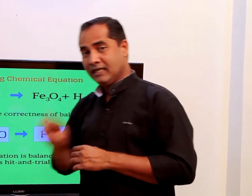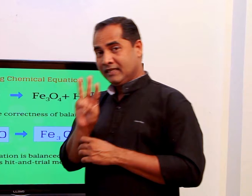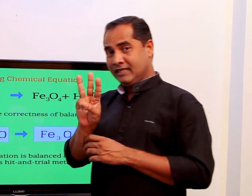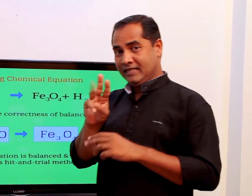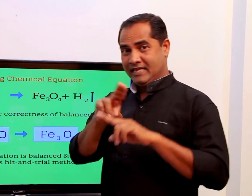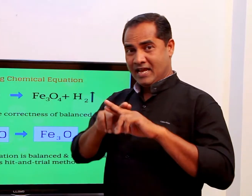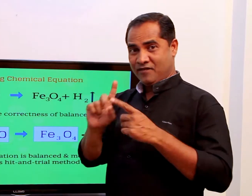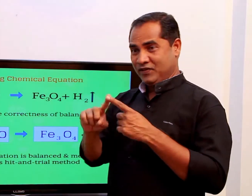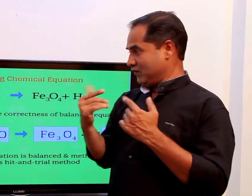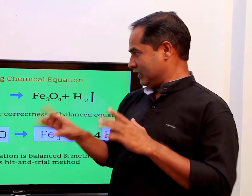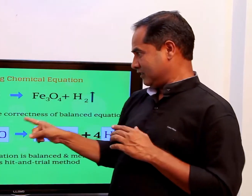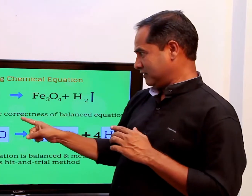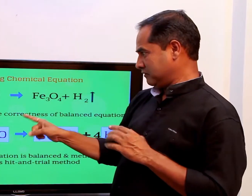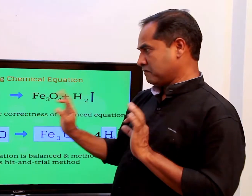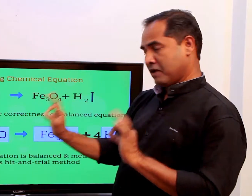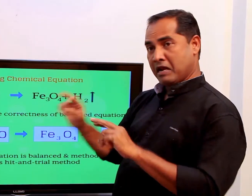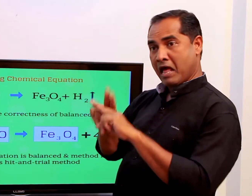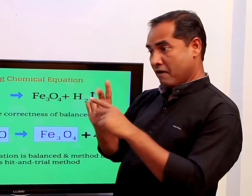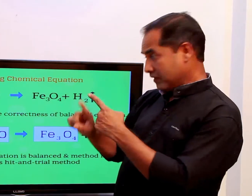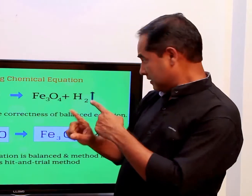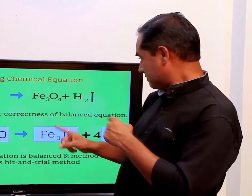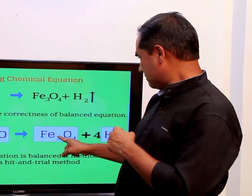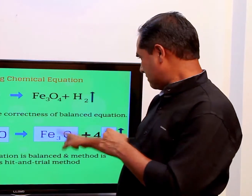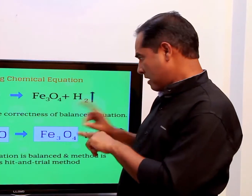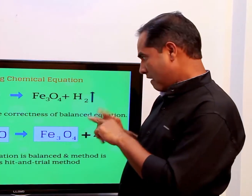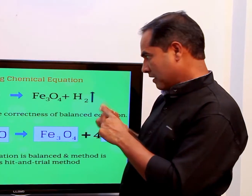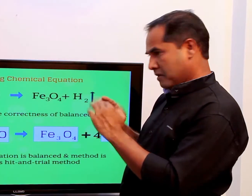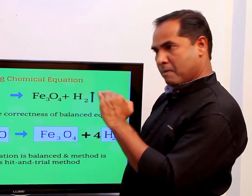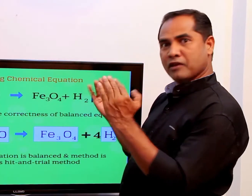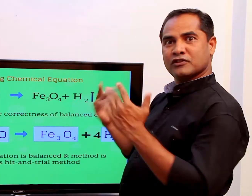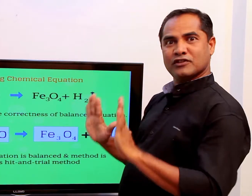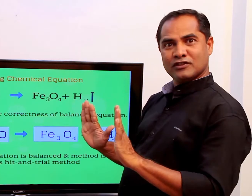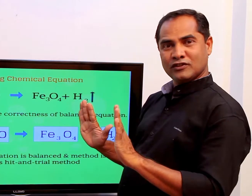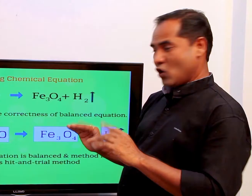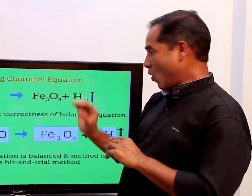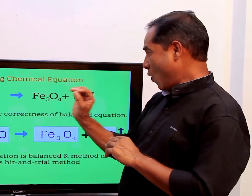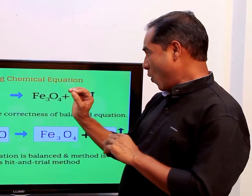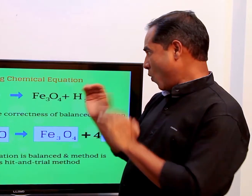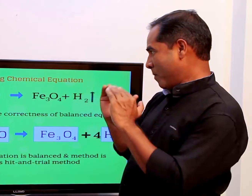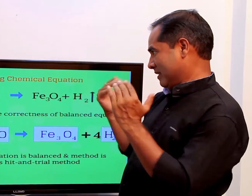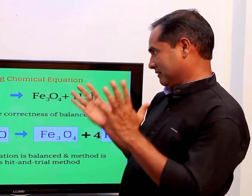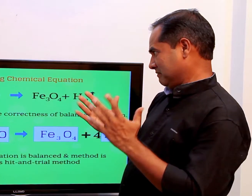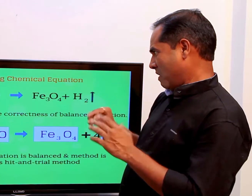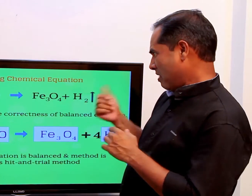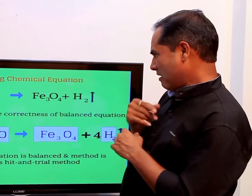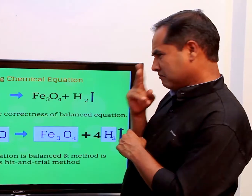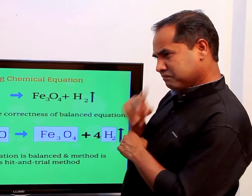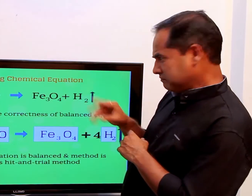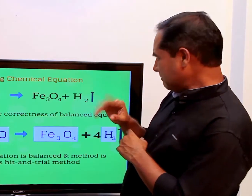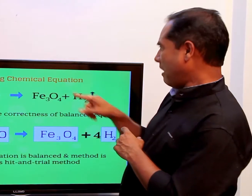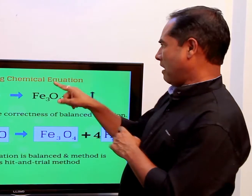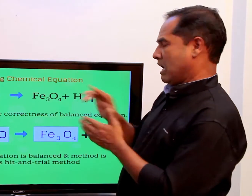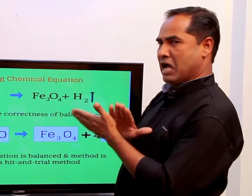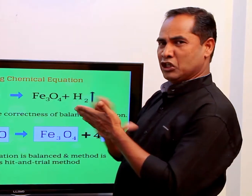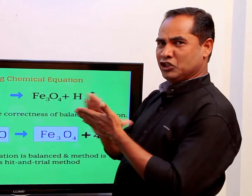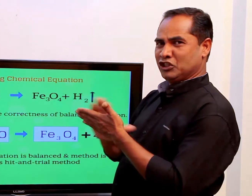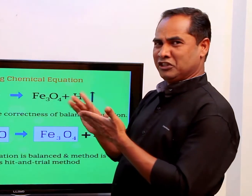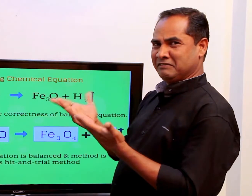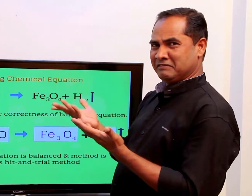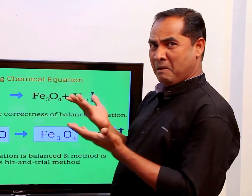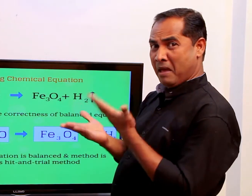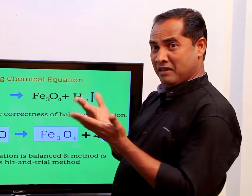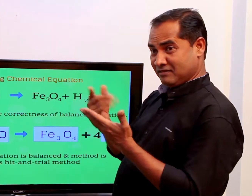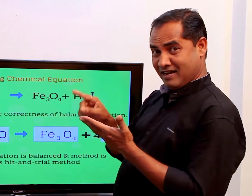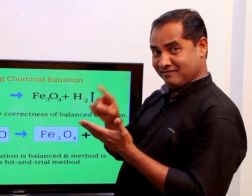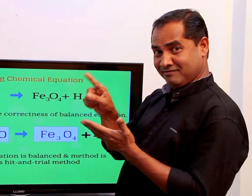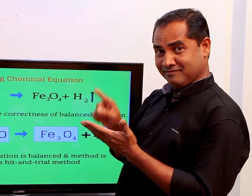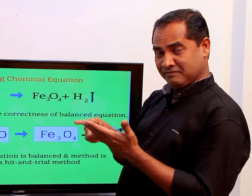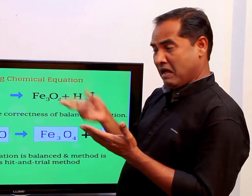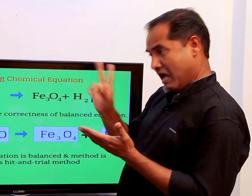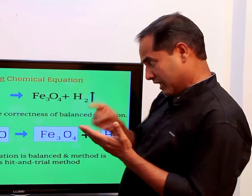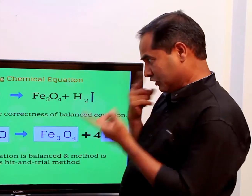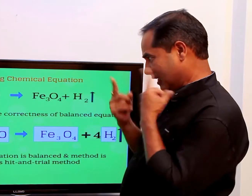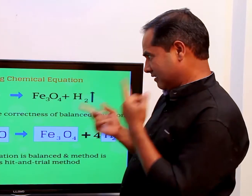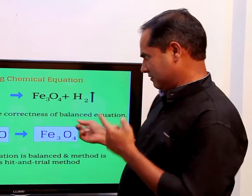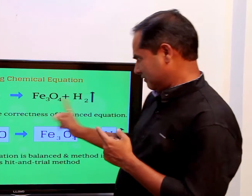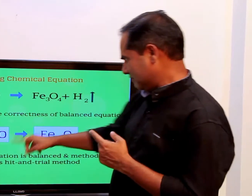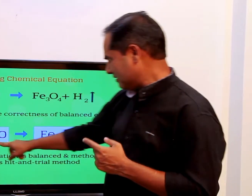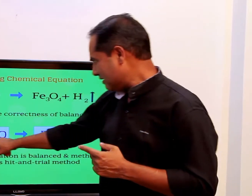to left-hand side and iron (Fe) is balanced. Now both sides 3 atoms. Now let's see if hydrogen is balanced.